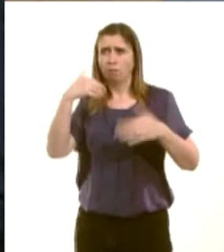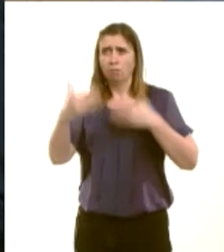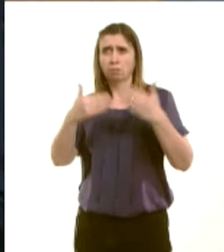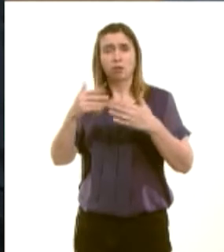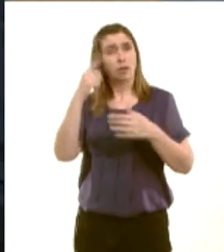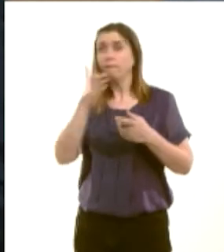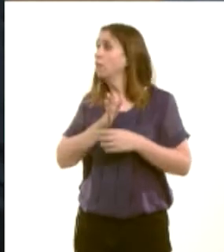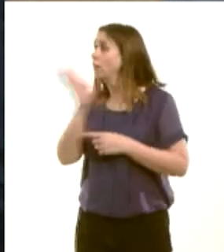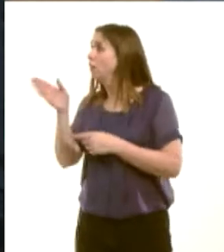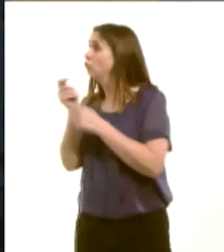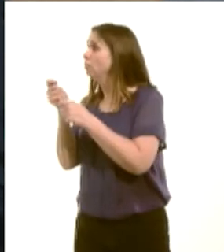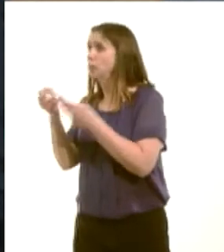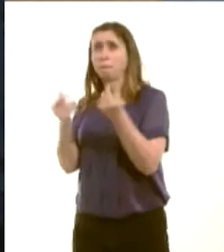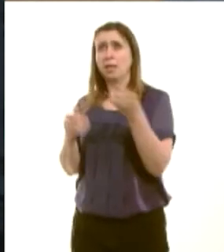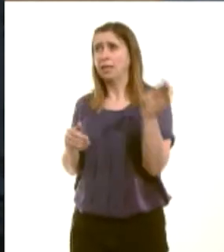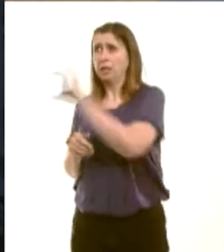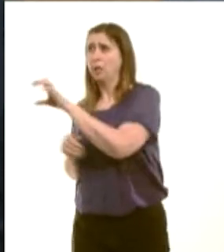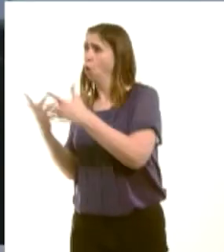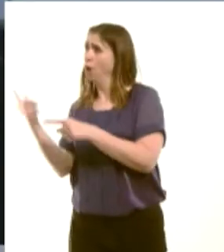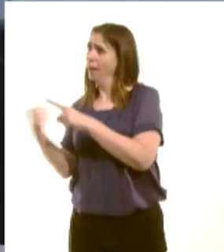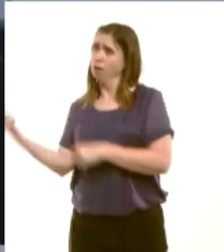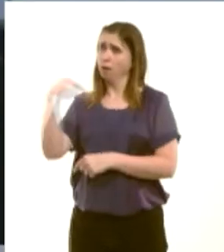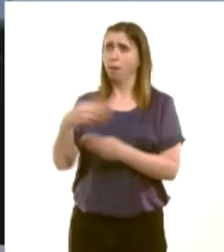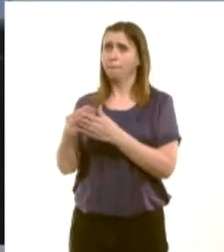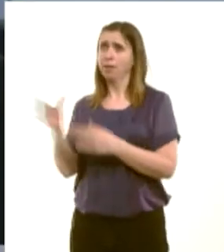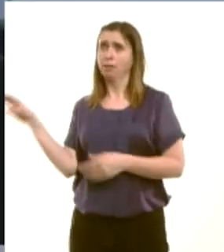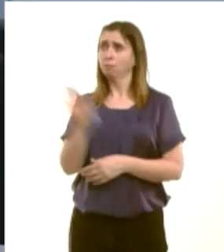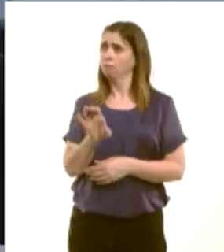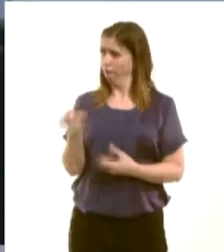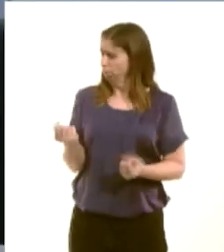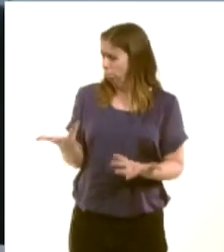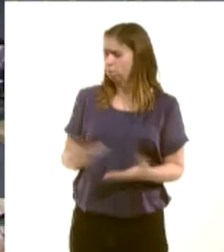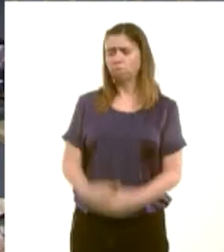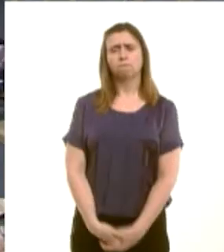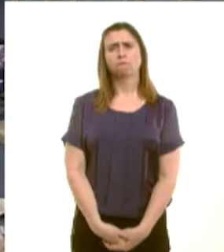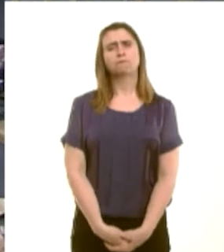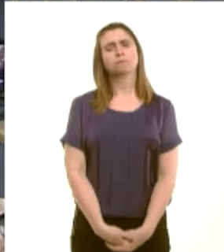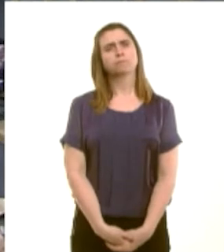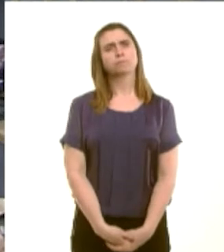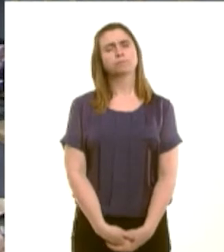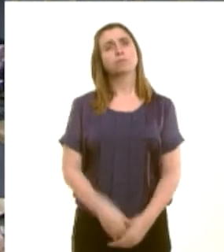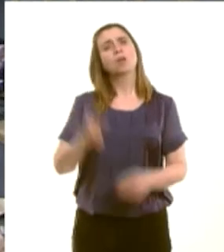treatment, the money follows from either side of the border. Lindsay Whittle: Well, First Minister, the Welsh Affairs Committee report points out